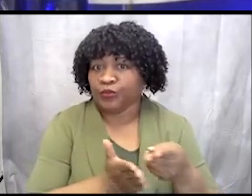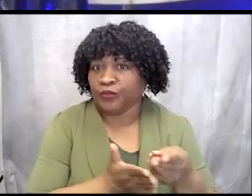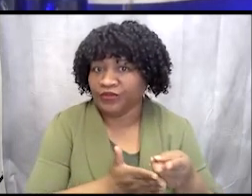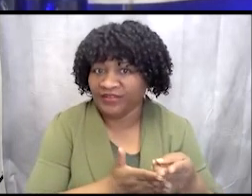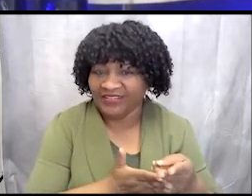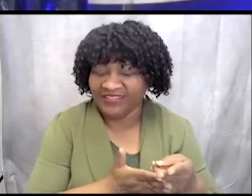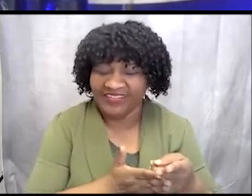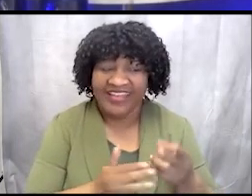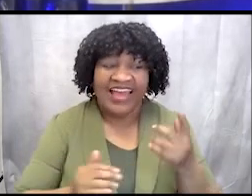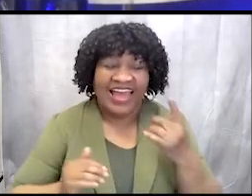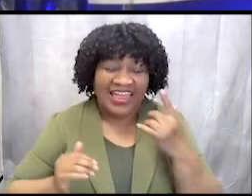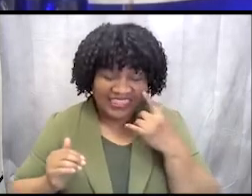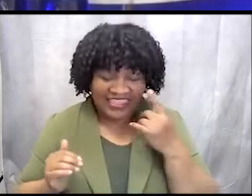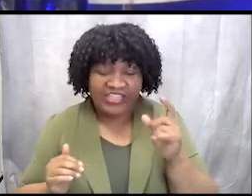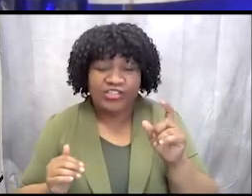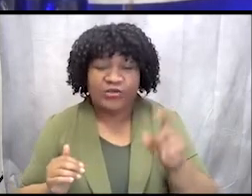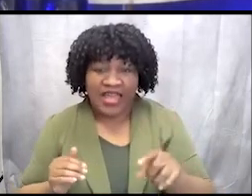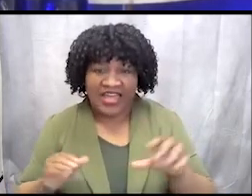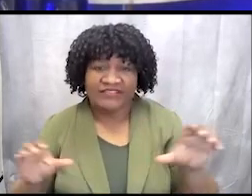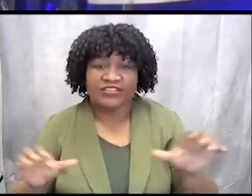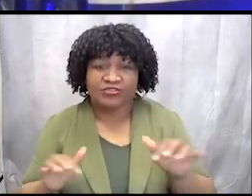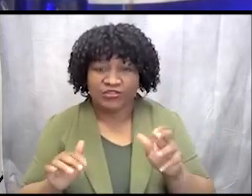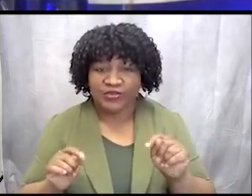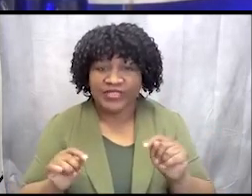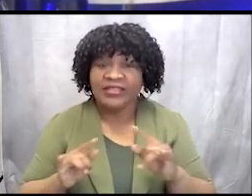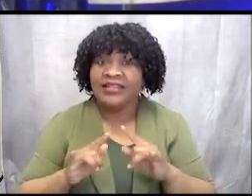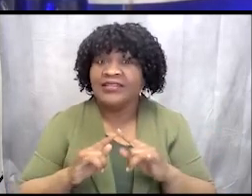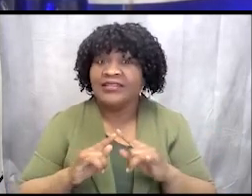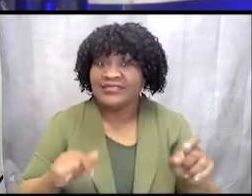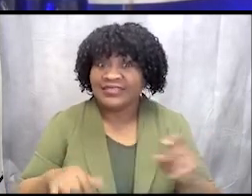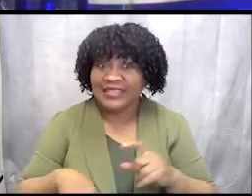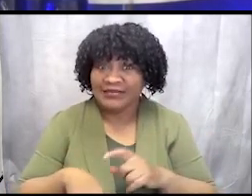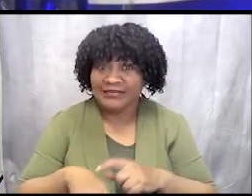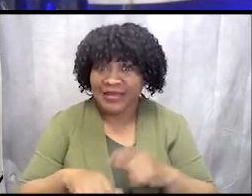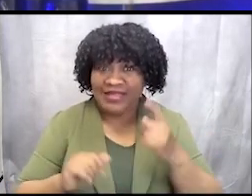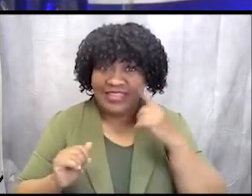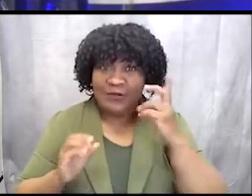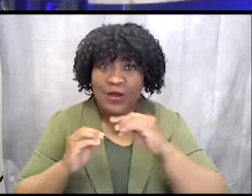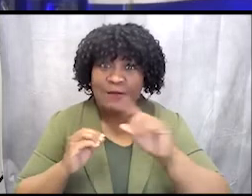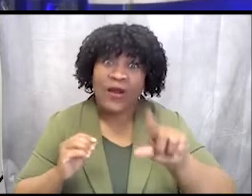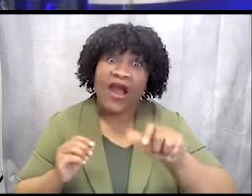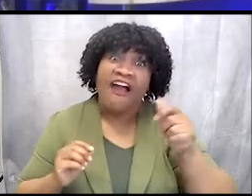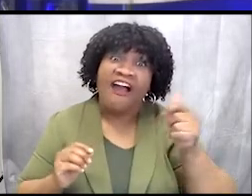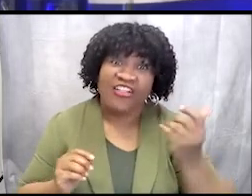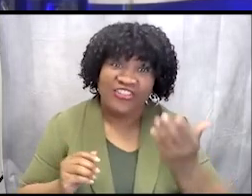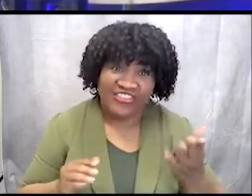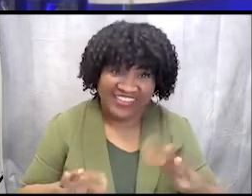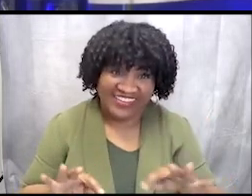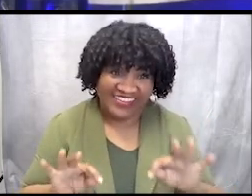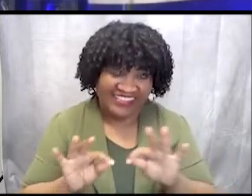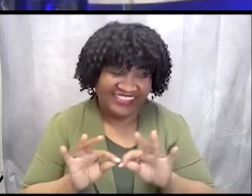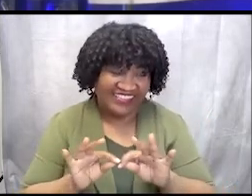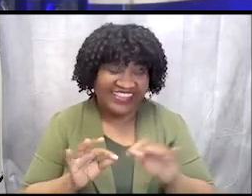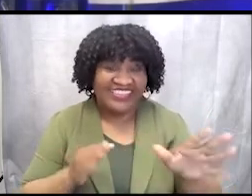And I think you have to do that. But I also think one other thing that leaders need to do,